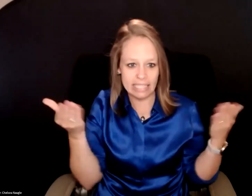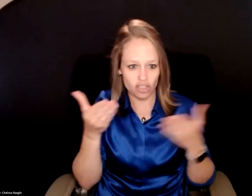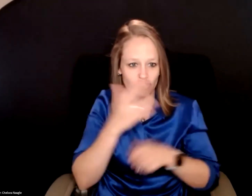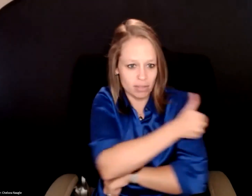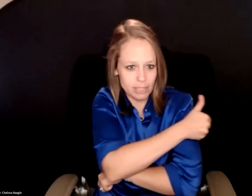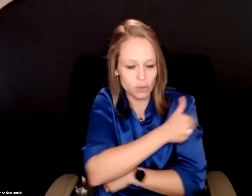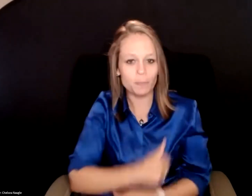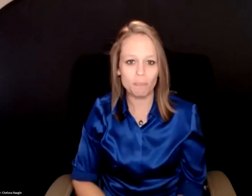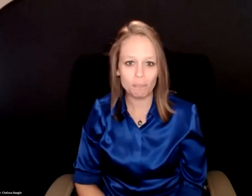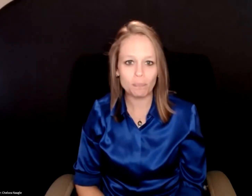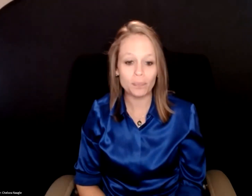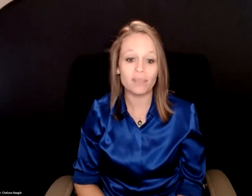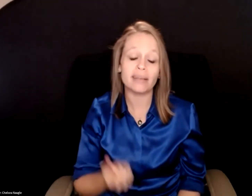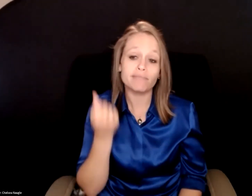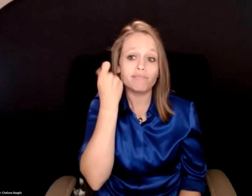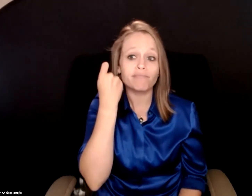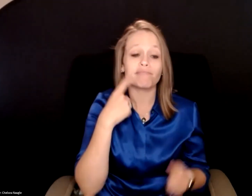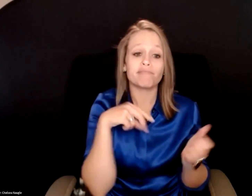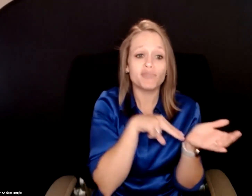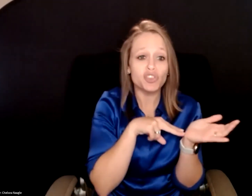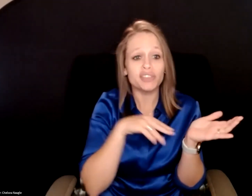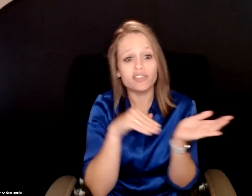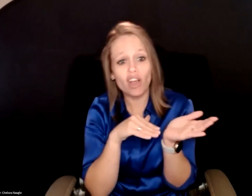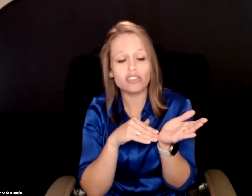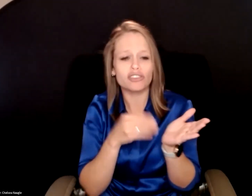and doctors or anyone else that comes into contact with the patient really has to